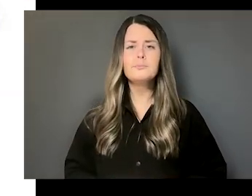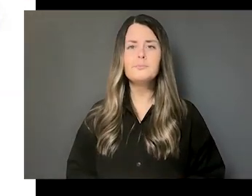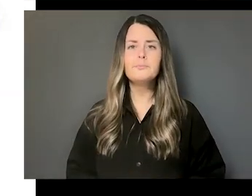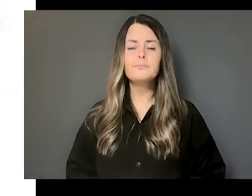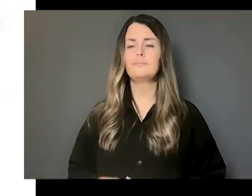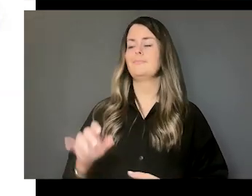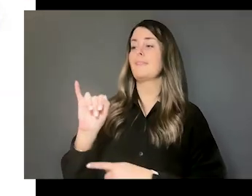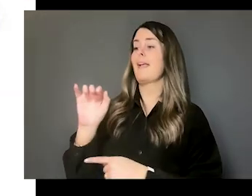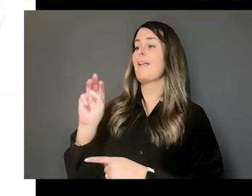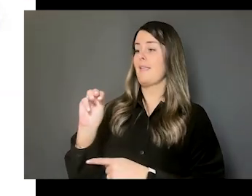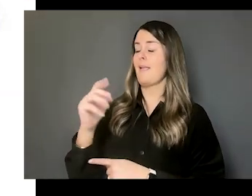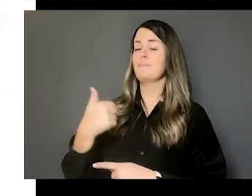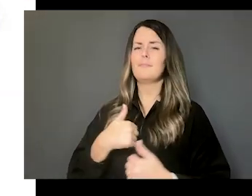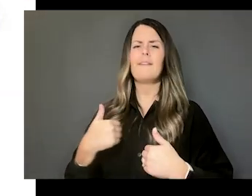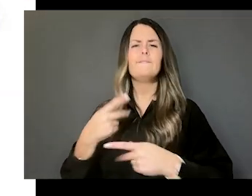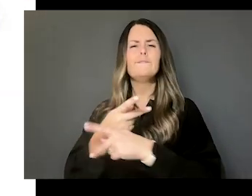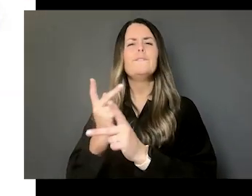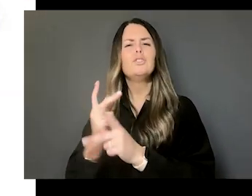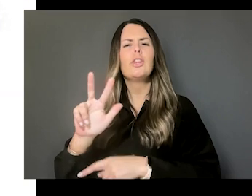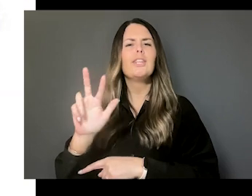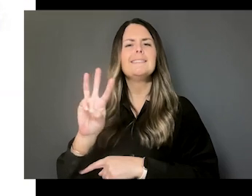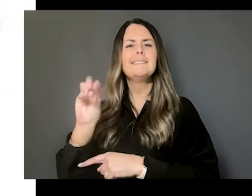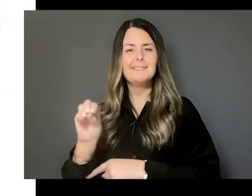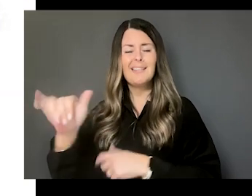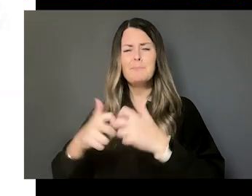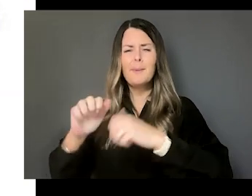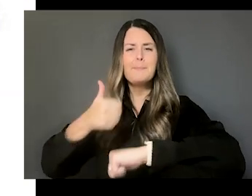IM v.360 is a problem-based curriculum designed